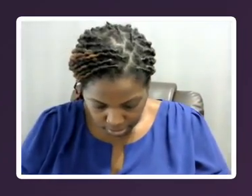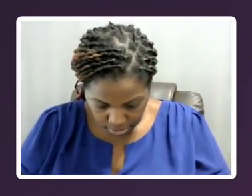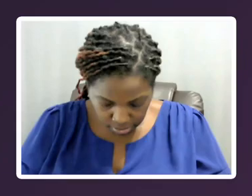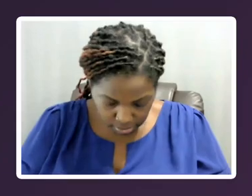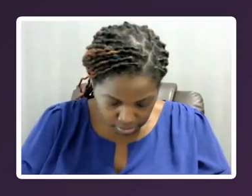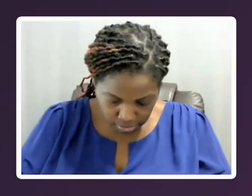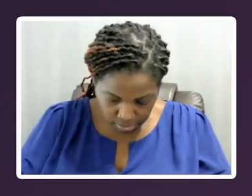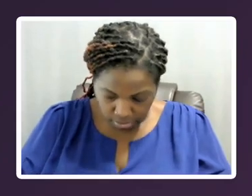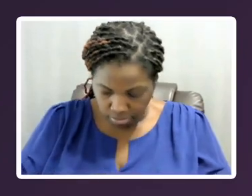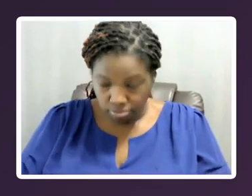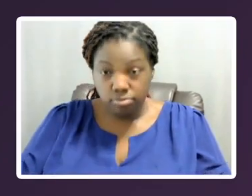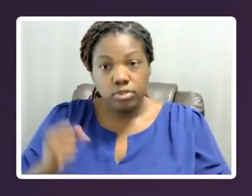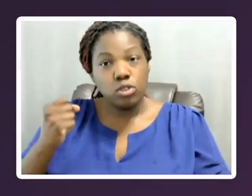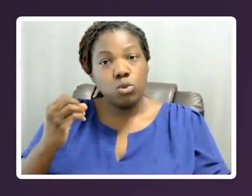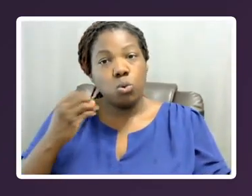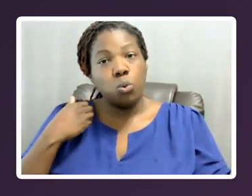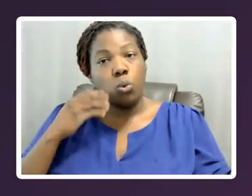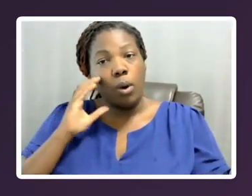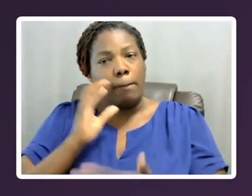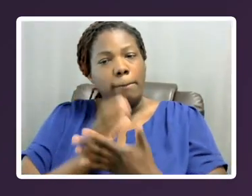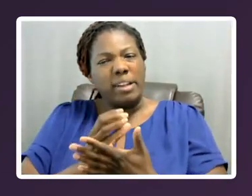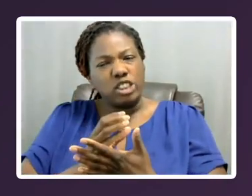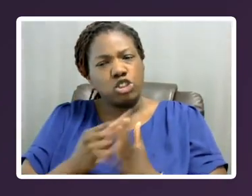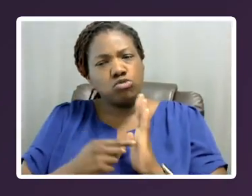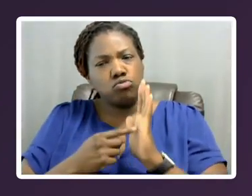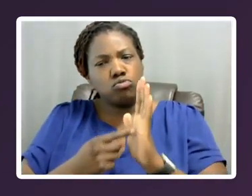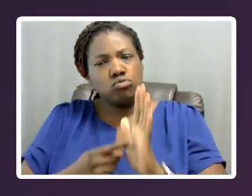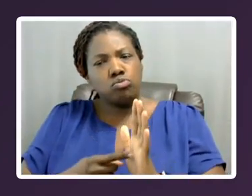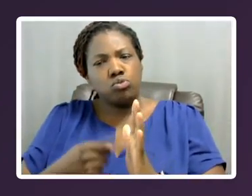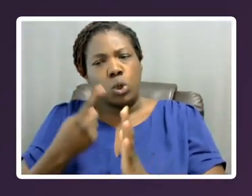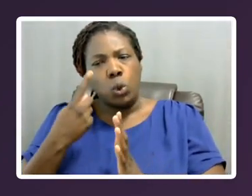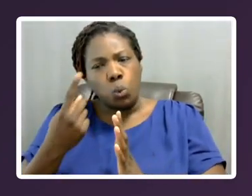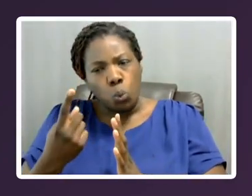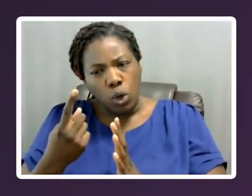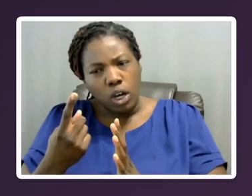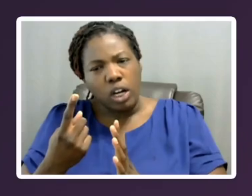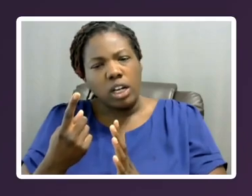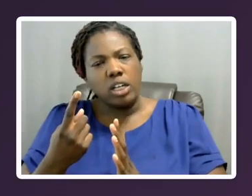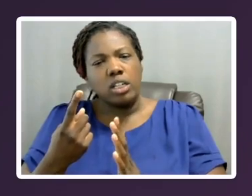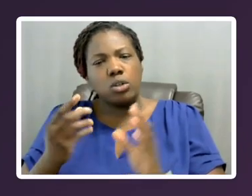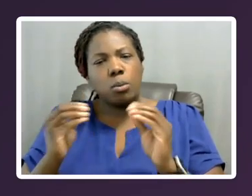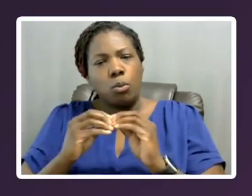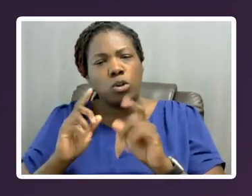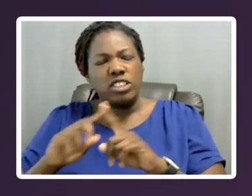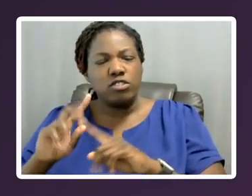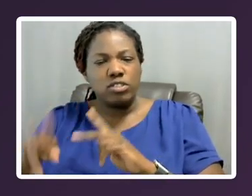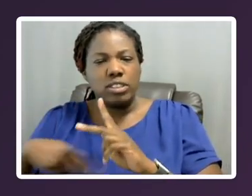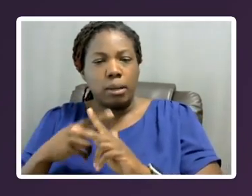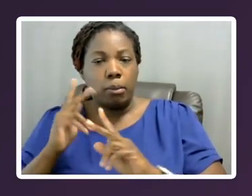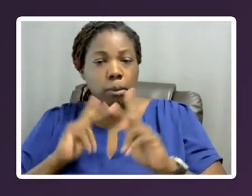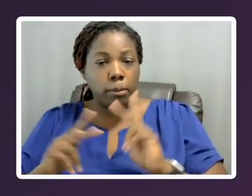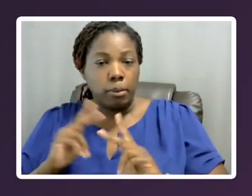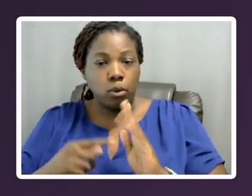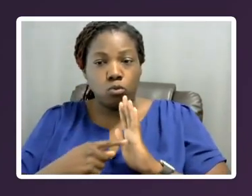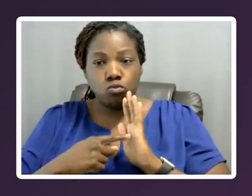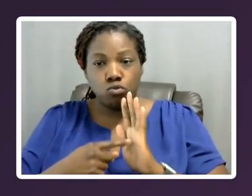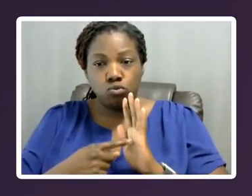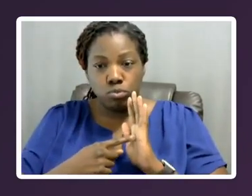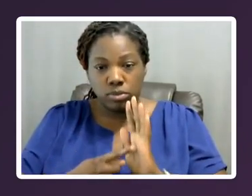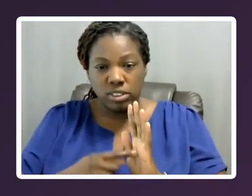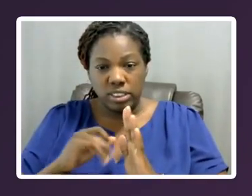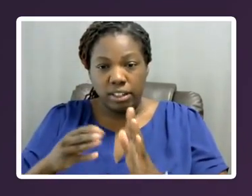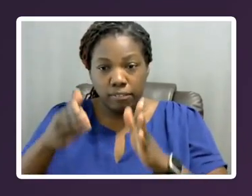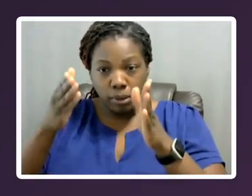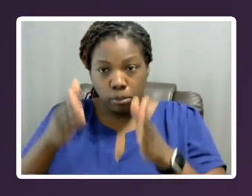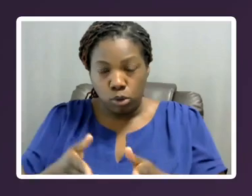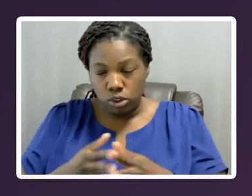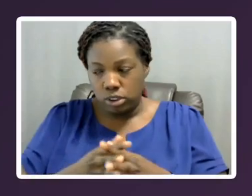a portrait is a depiction of one or more people, a representation of a person.